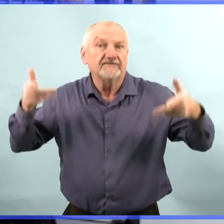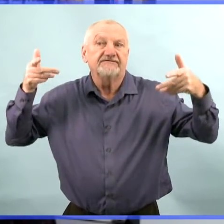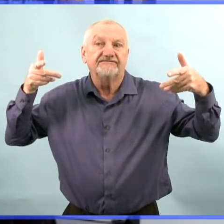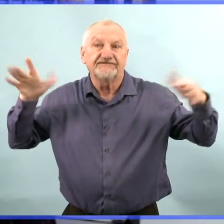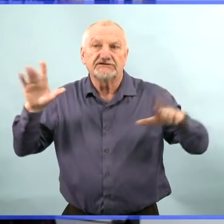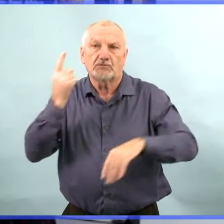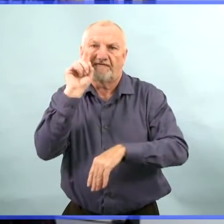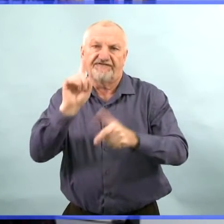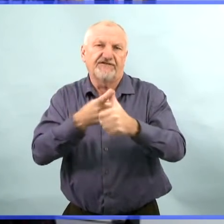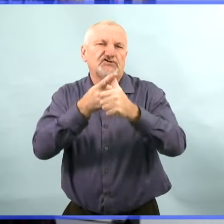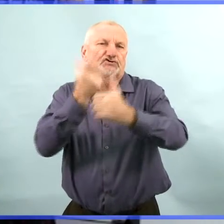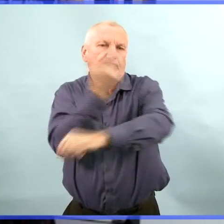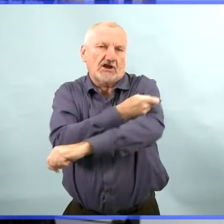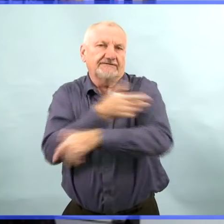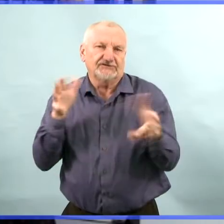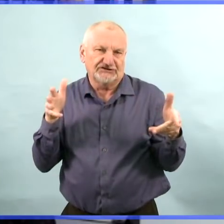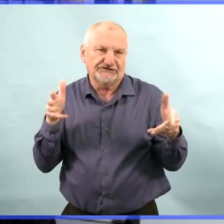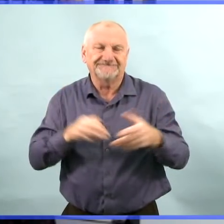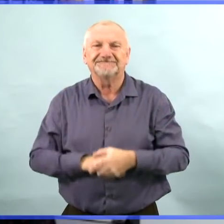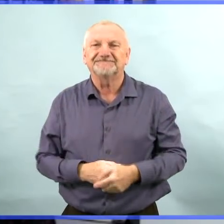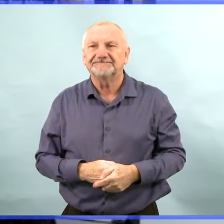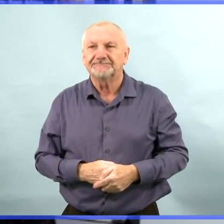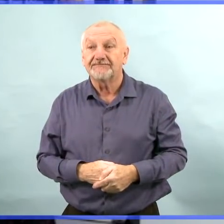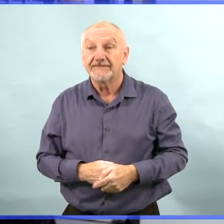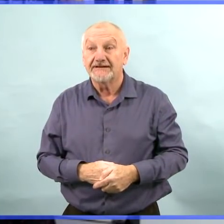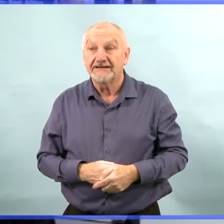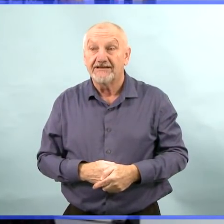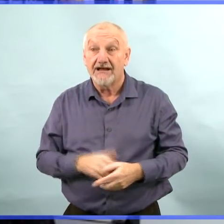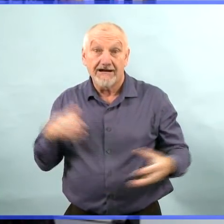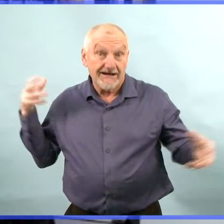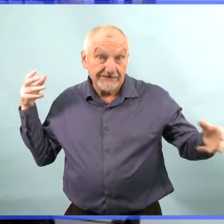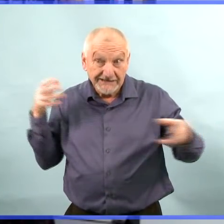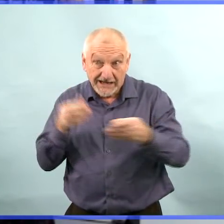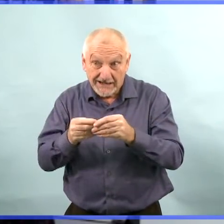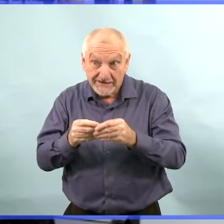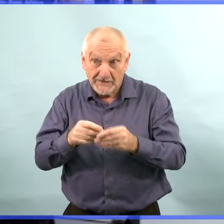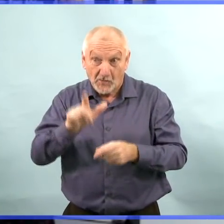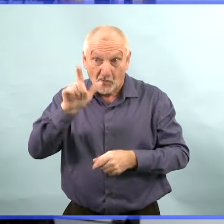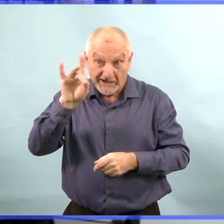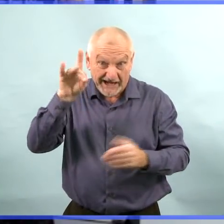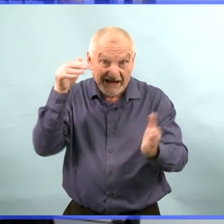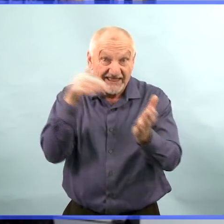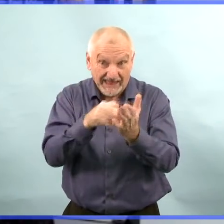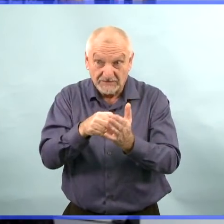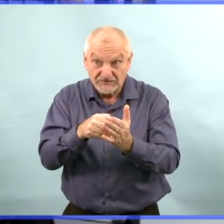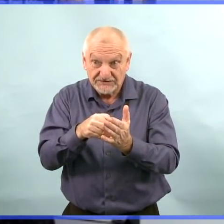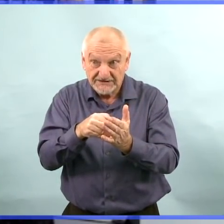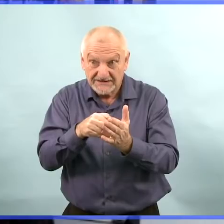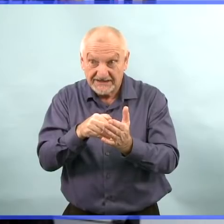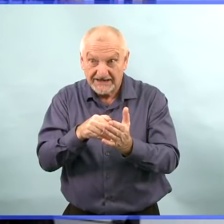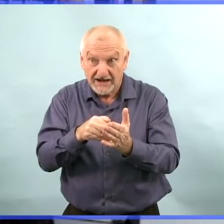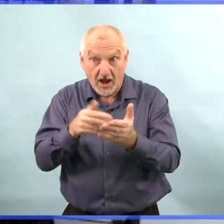in total there are 28 000 vaccinated or committed with an appointment already booked